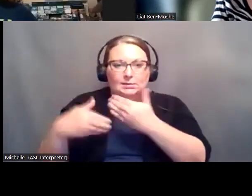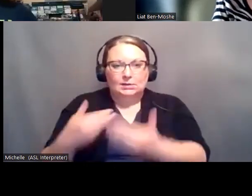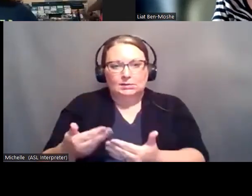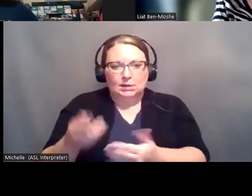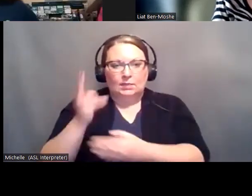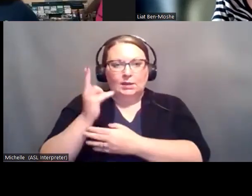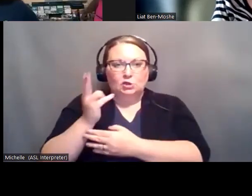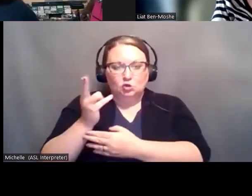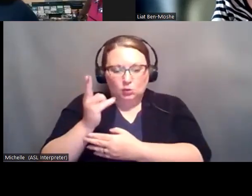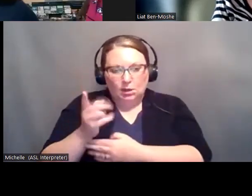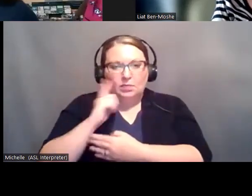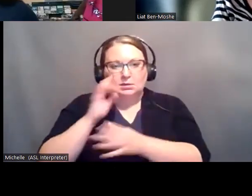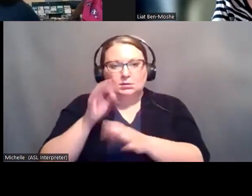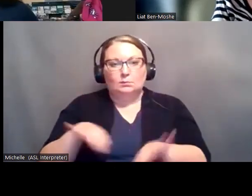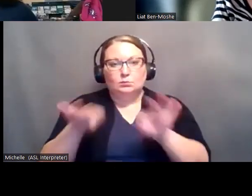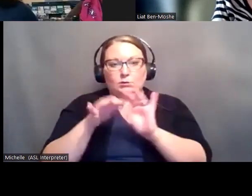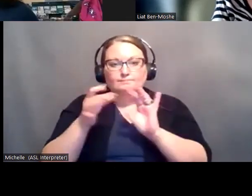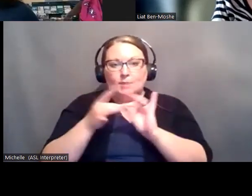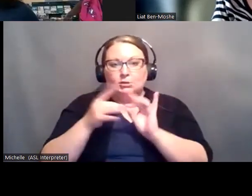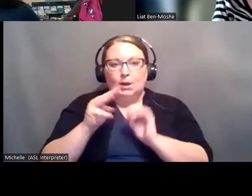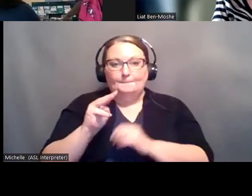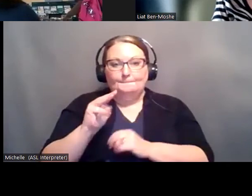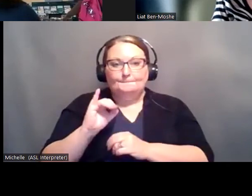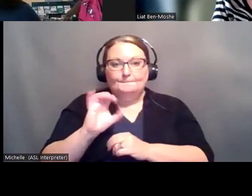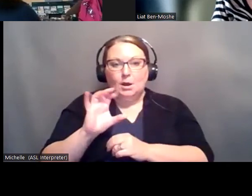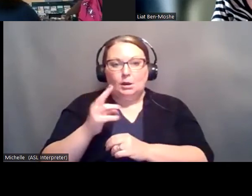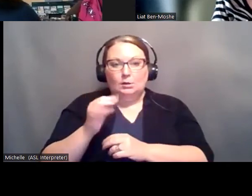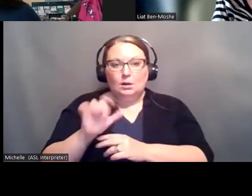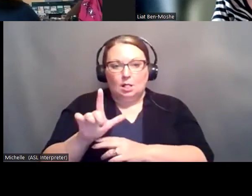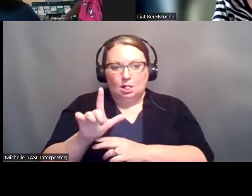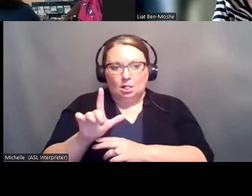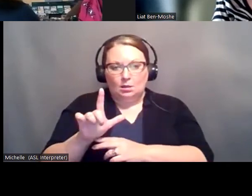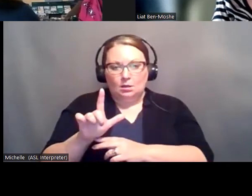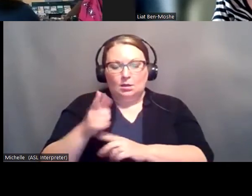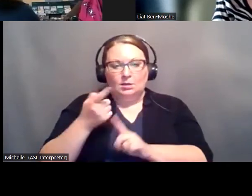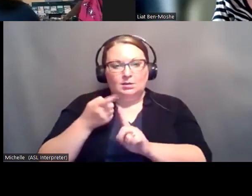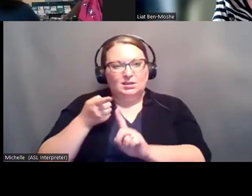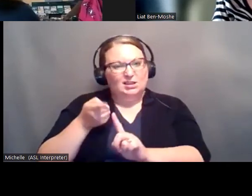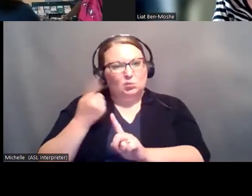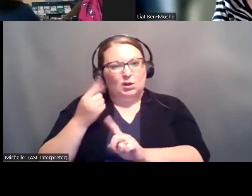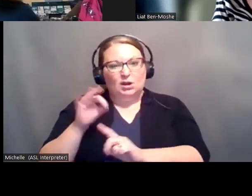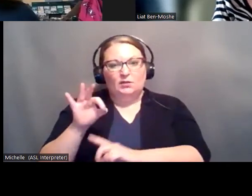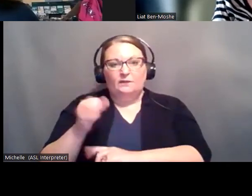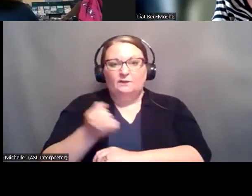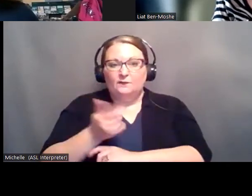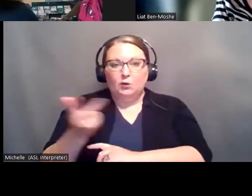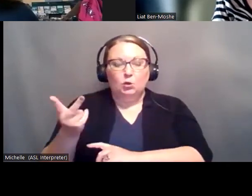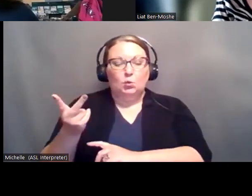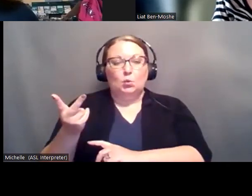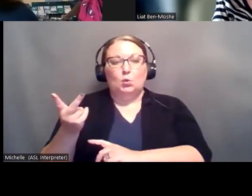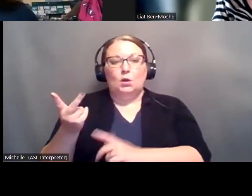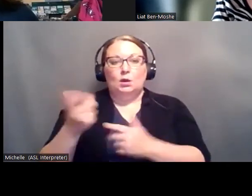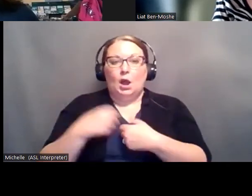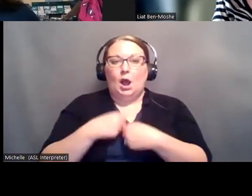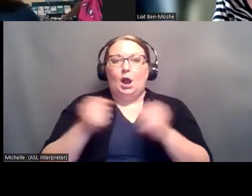And I think it's important to mention Michael in particular because he's one of the few out culturally-deaf professors